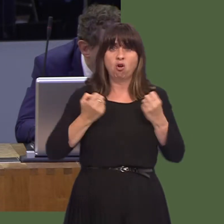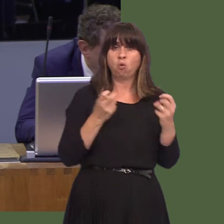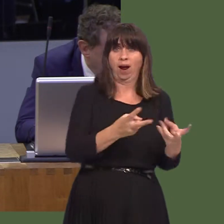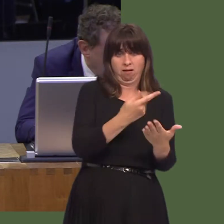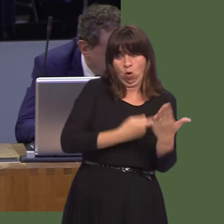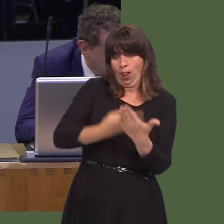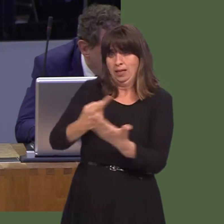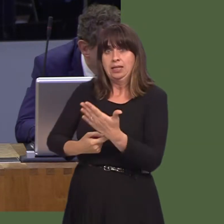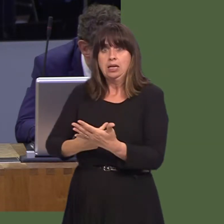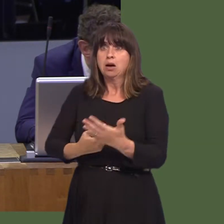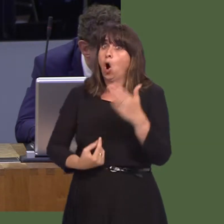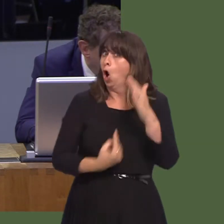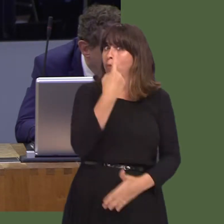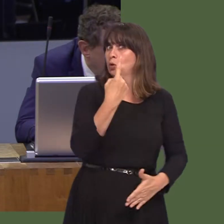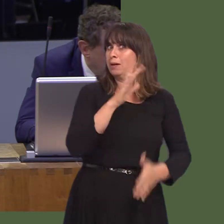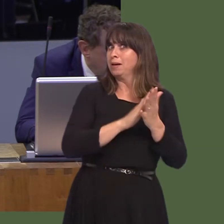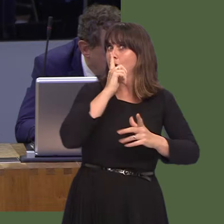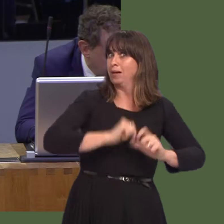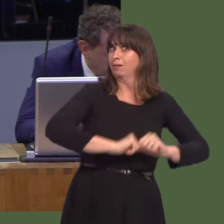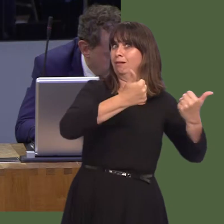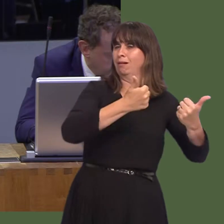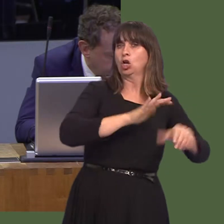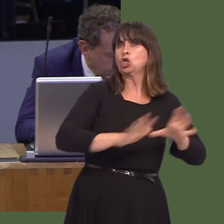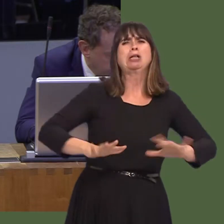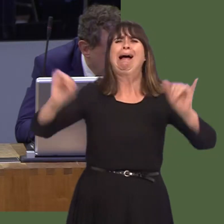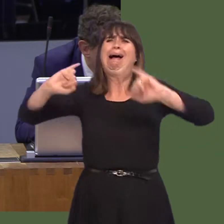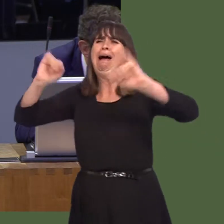of us and open to us, rather than playing up the risks?